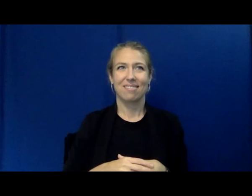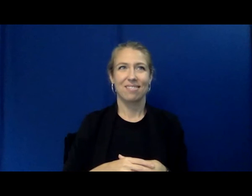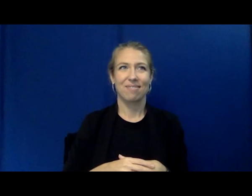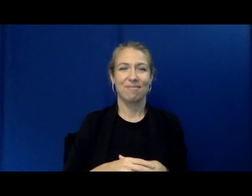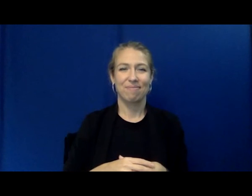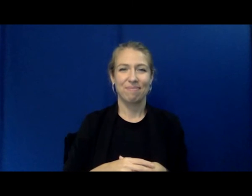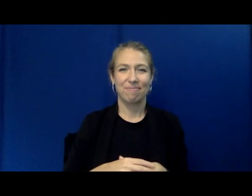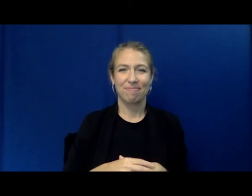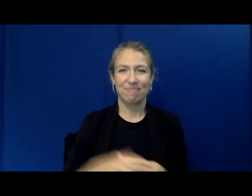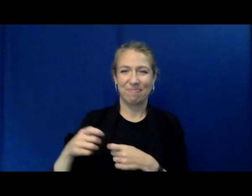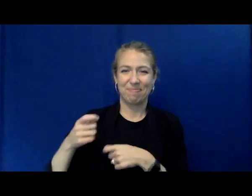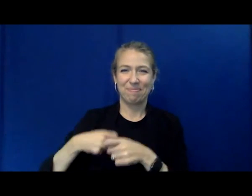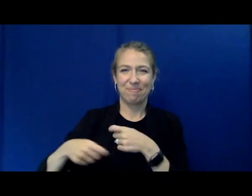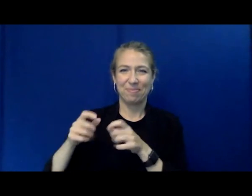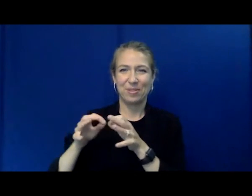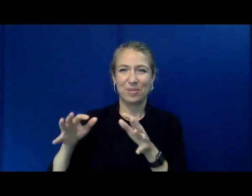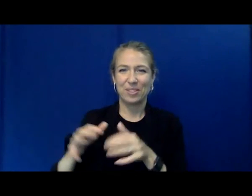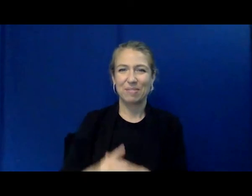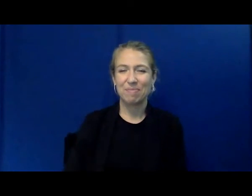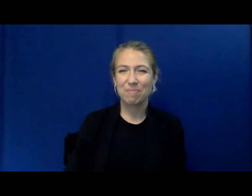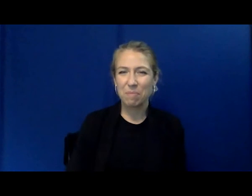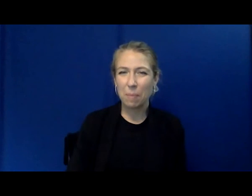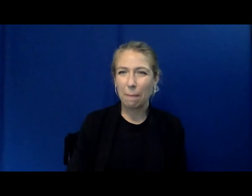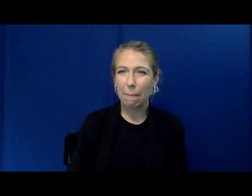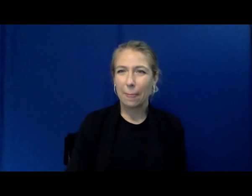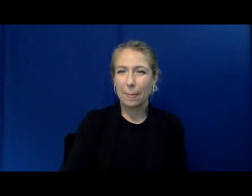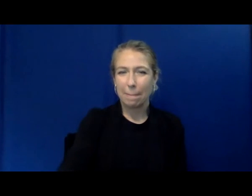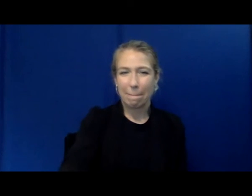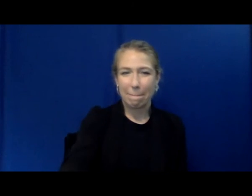Super. I have one more question in the question box now.